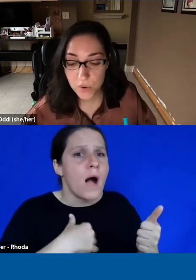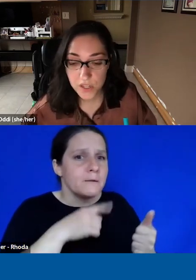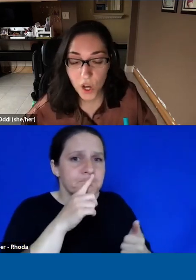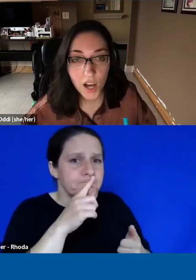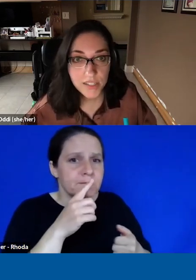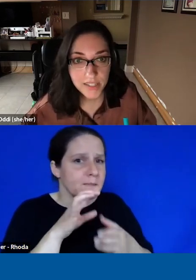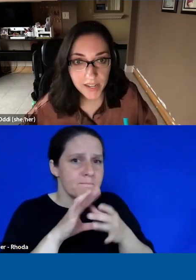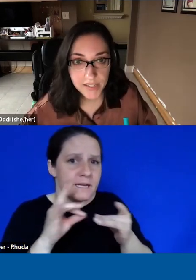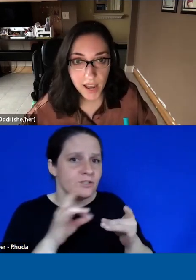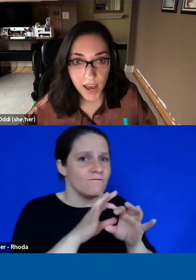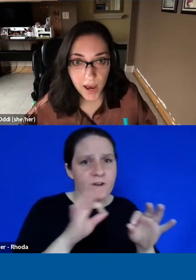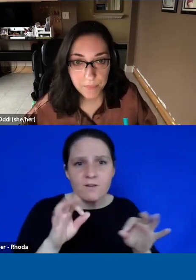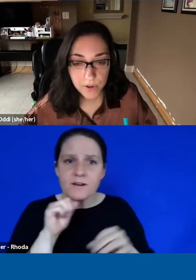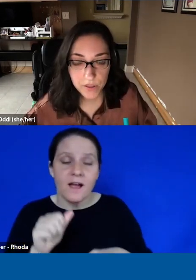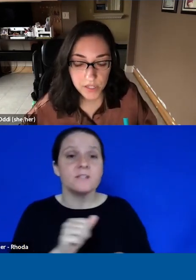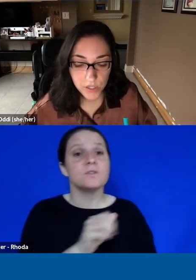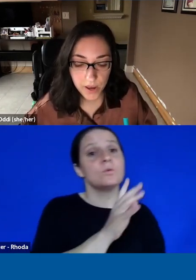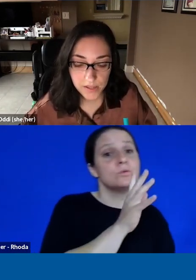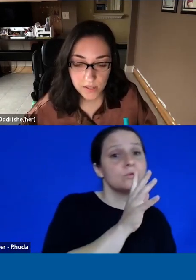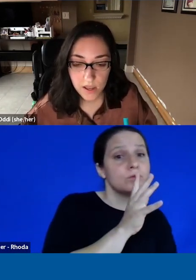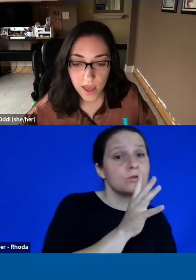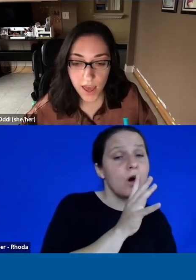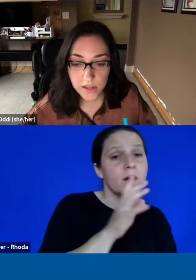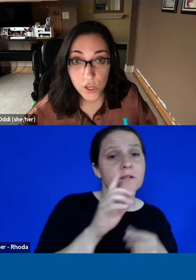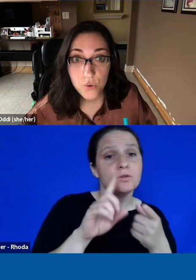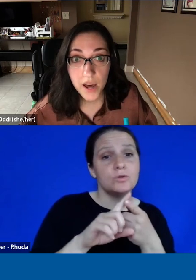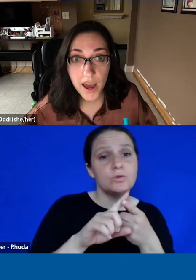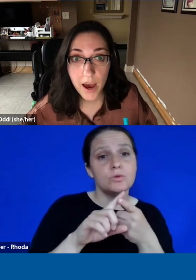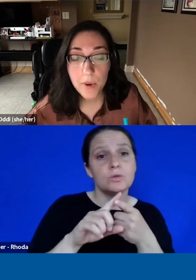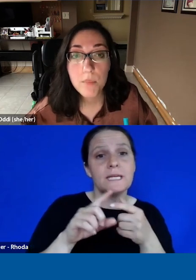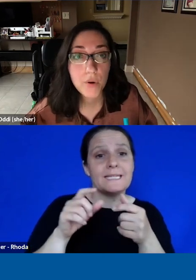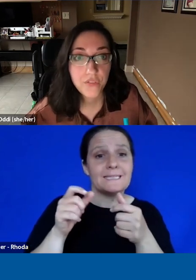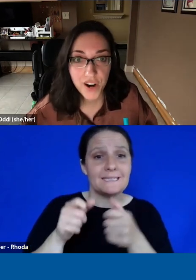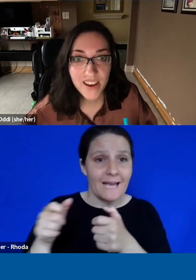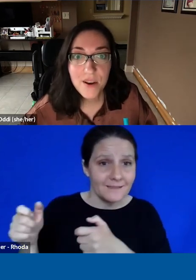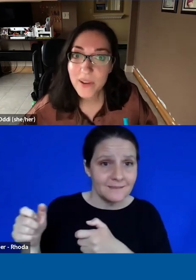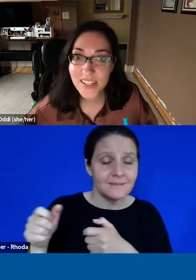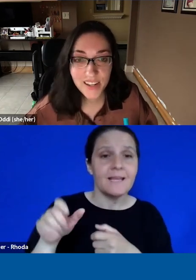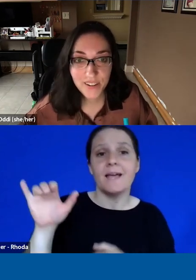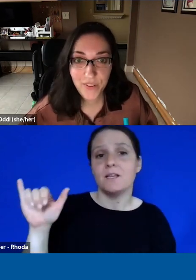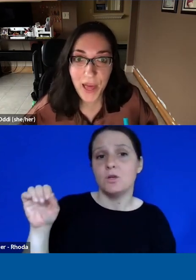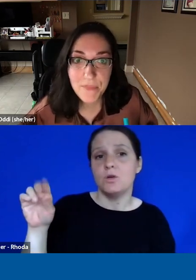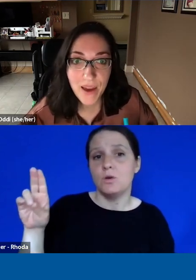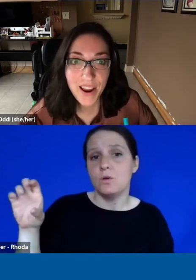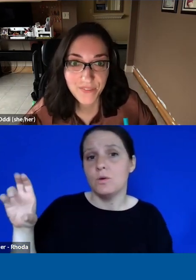So the Talk to Text app or the T2S and the YouCut app are both free because I didn't feel like paying